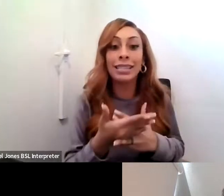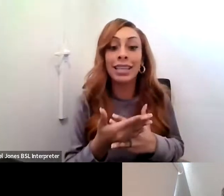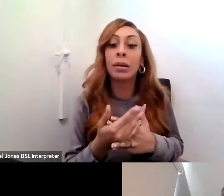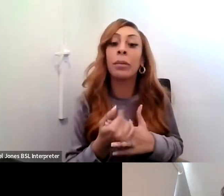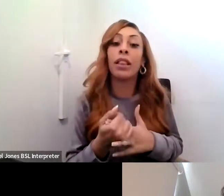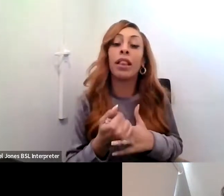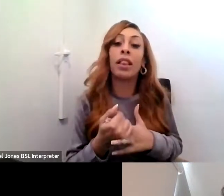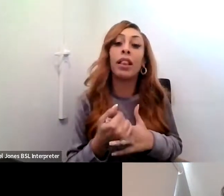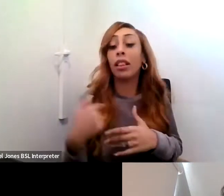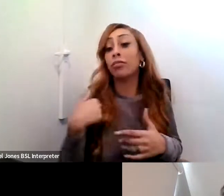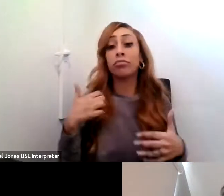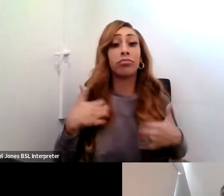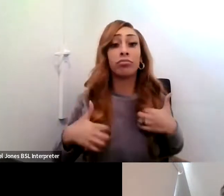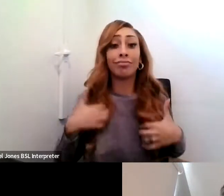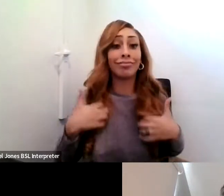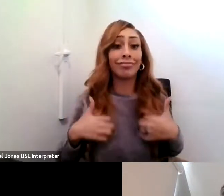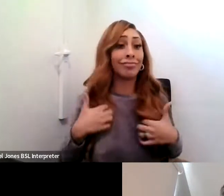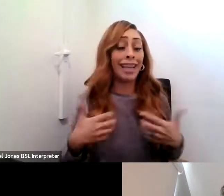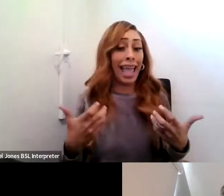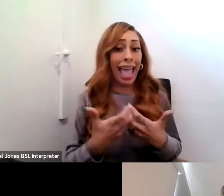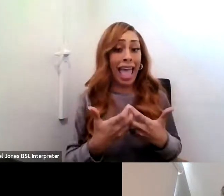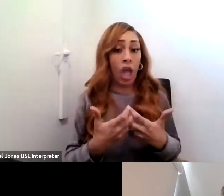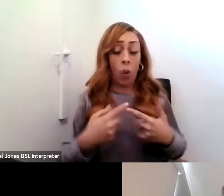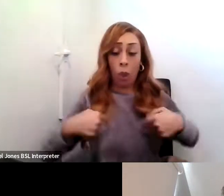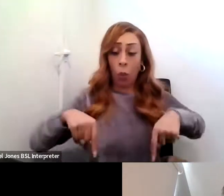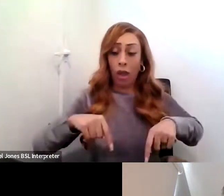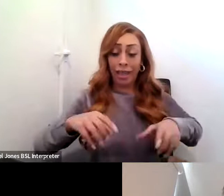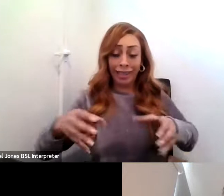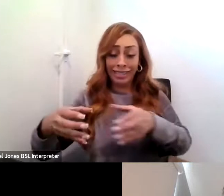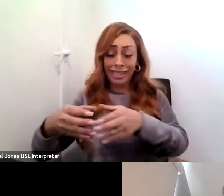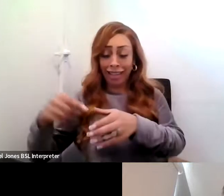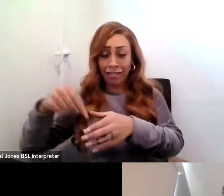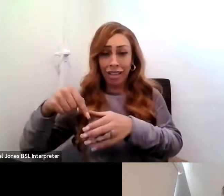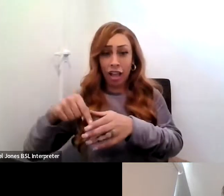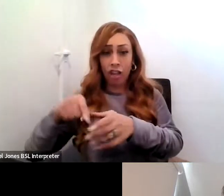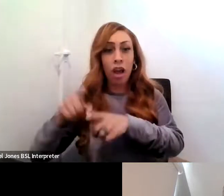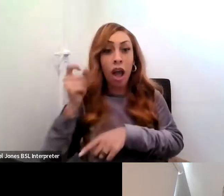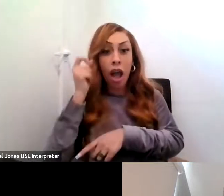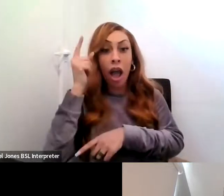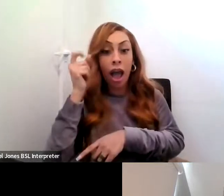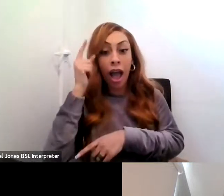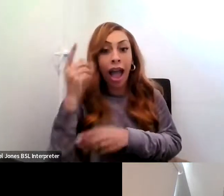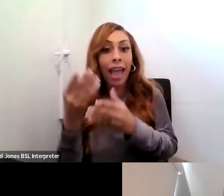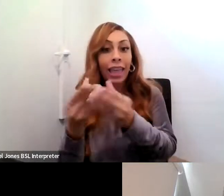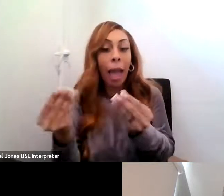I'm really interested in how we as a sector start to try and understand how those gaps might be overcome,